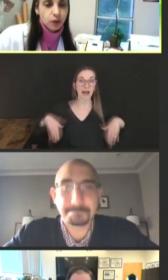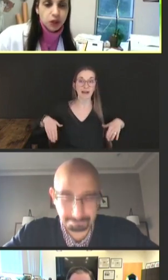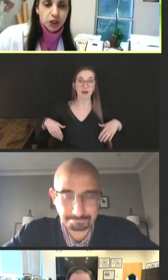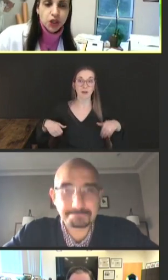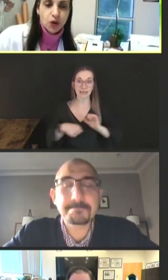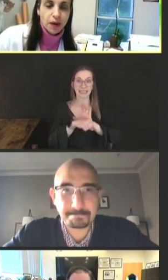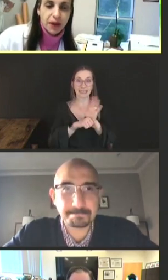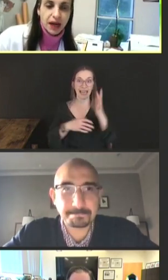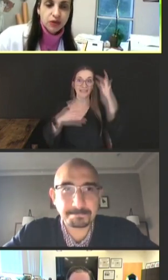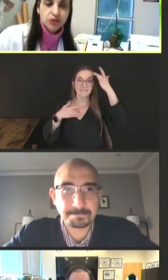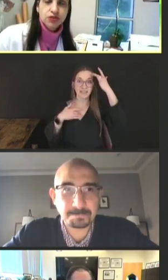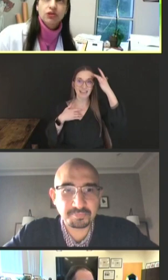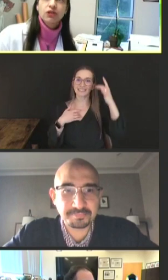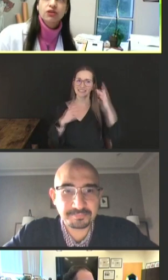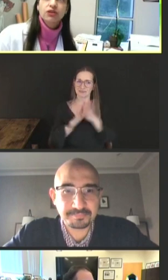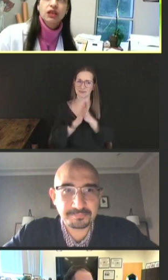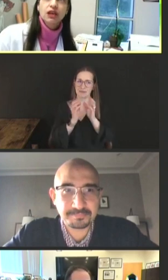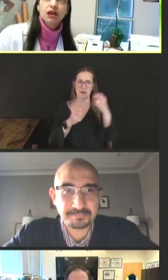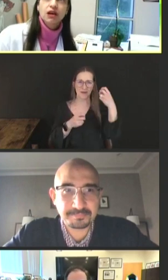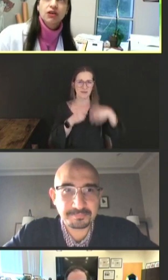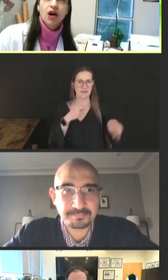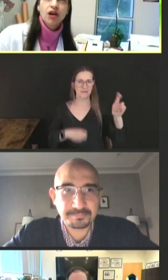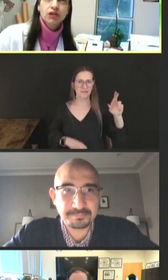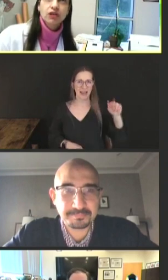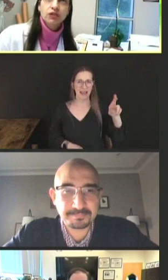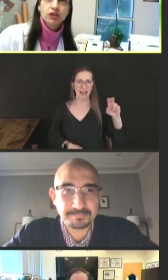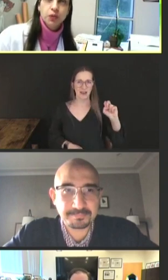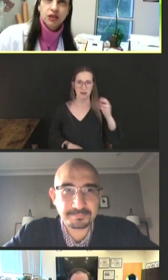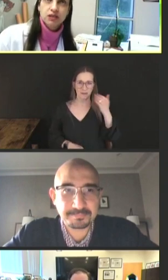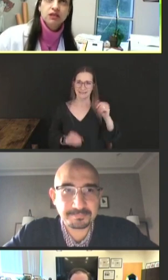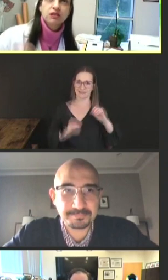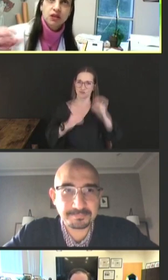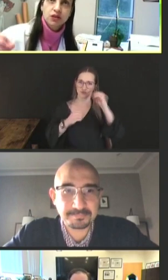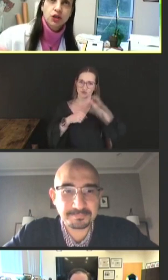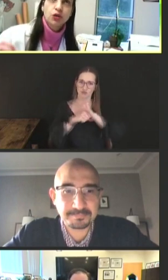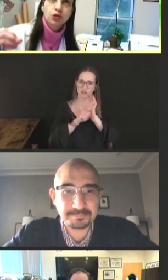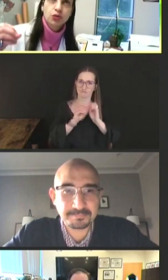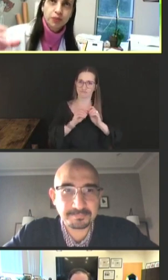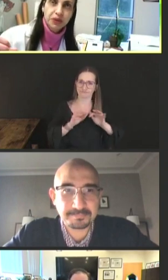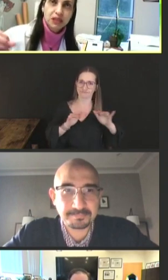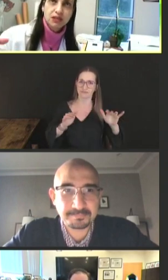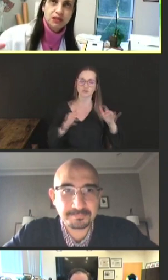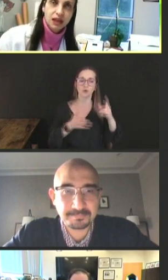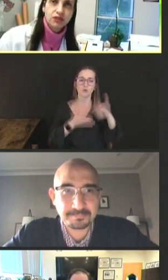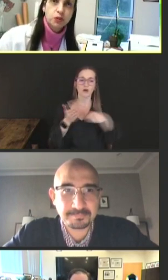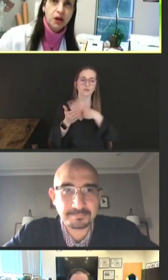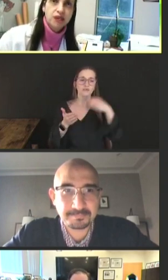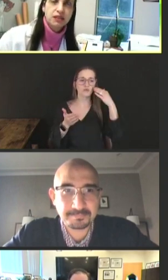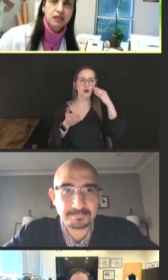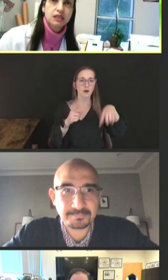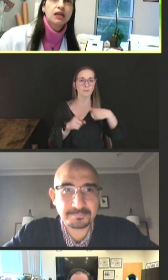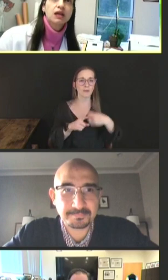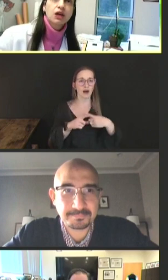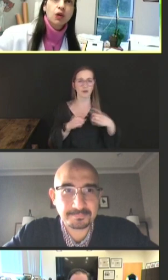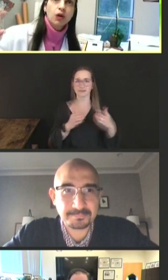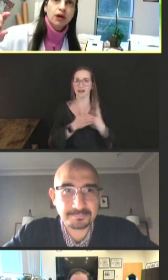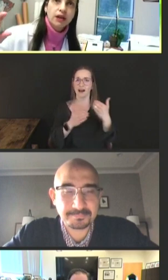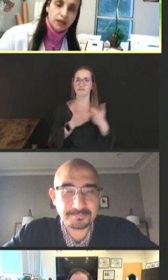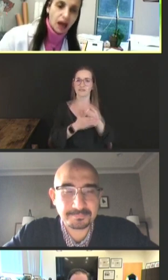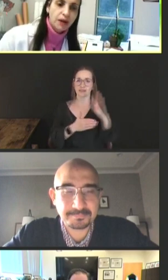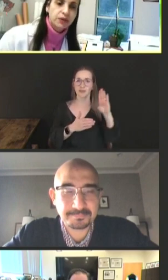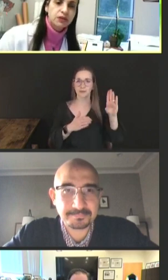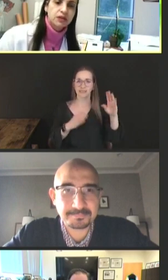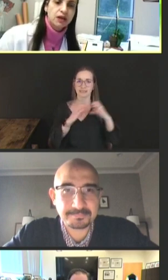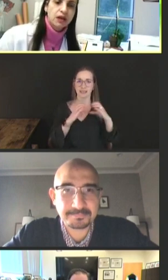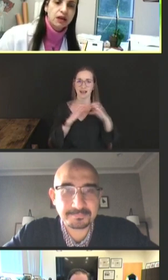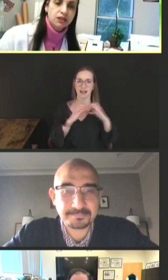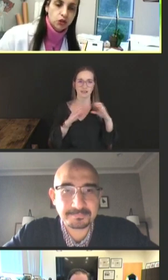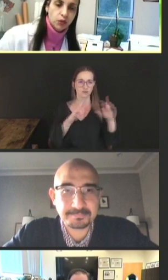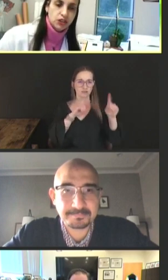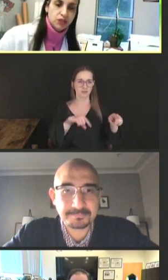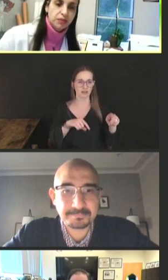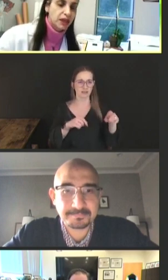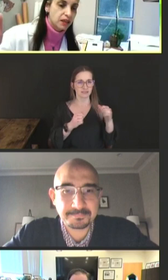what do we know about the novel responses? The new B cell responses in the hybrid situation? Meaning